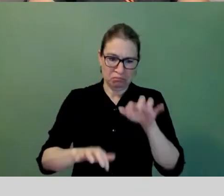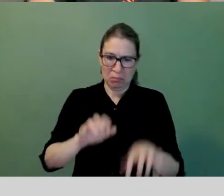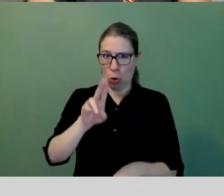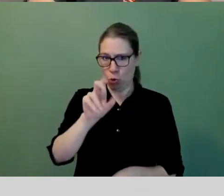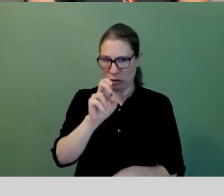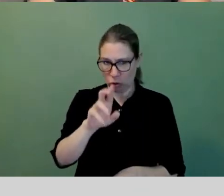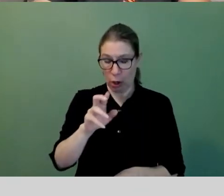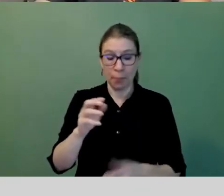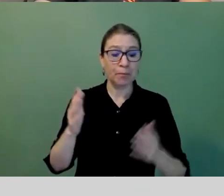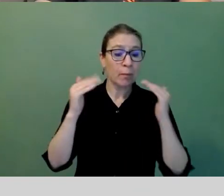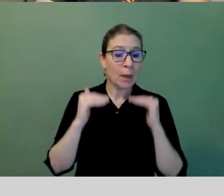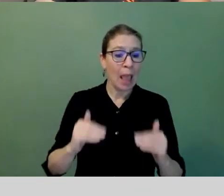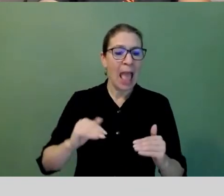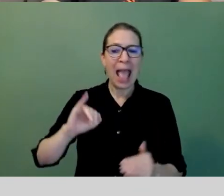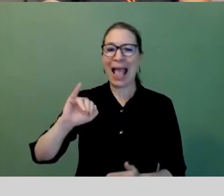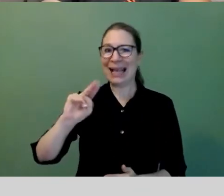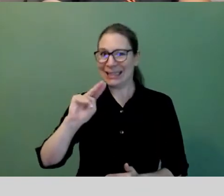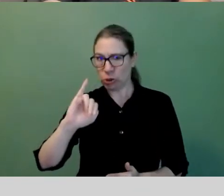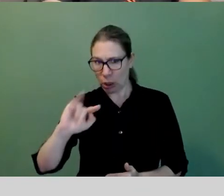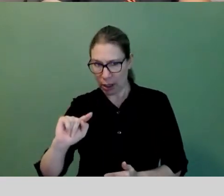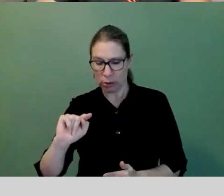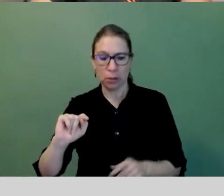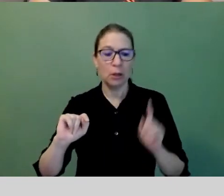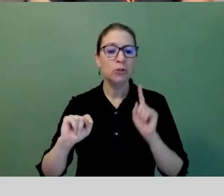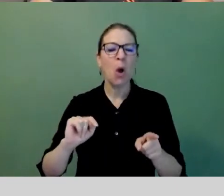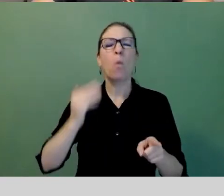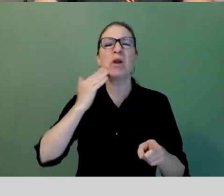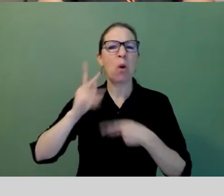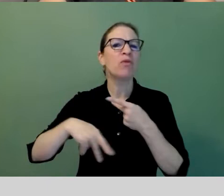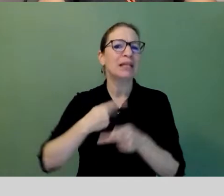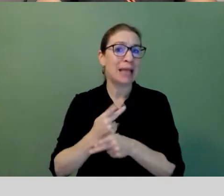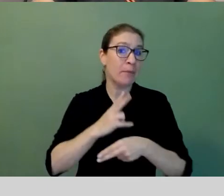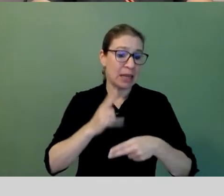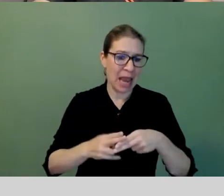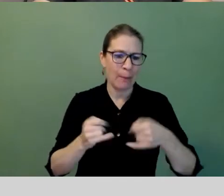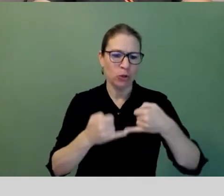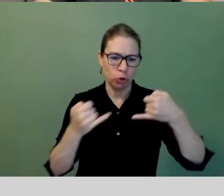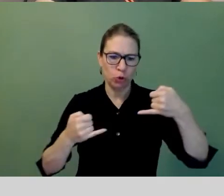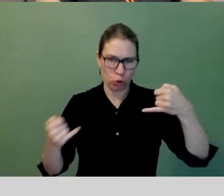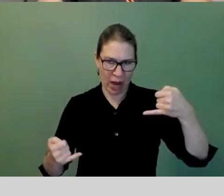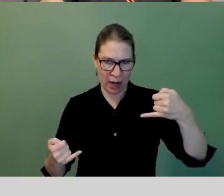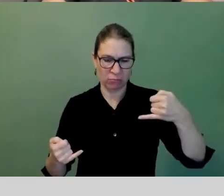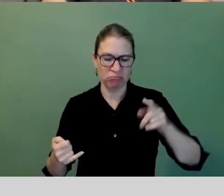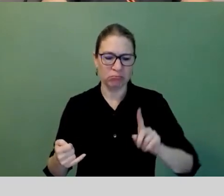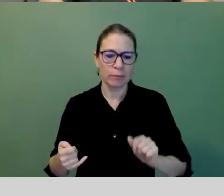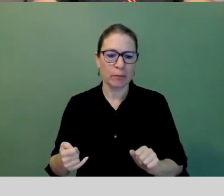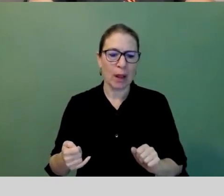Next is the initializer. So we know the type of name as string from the user data.